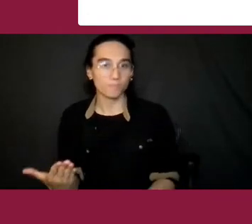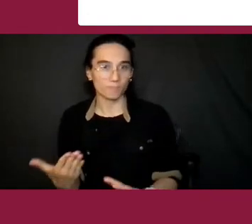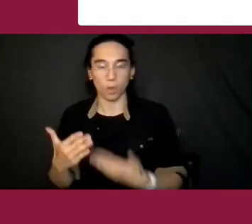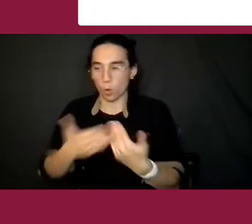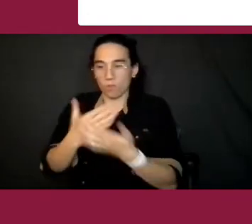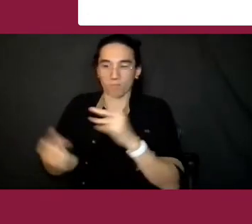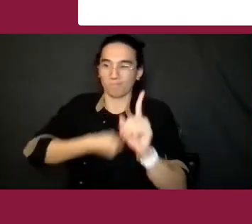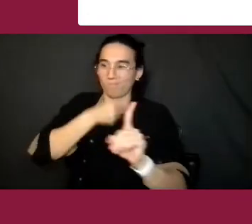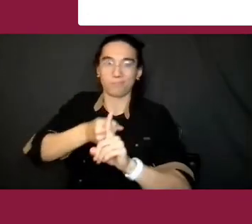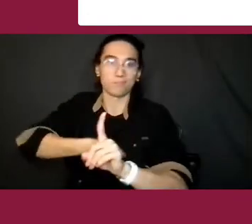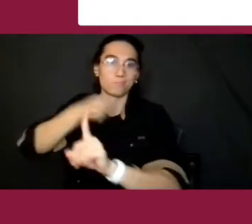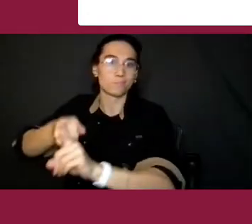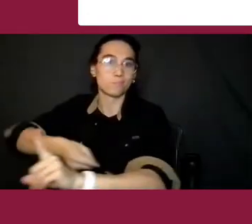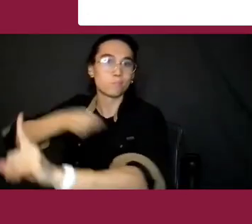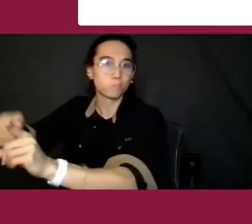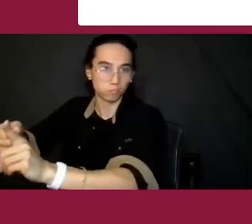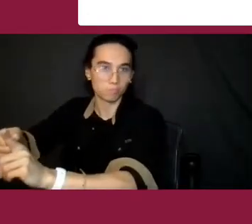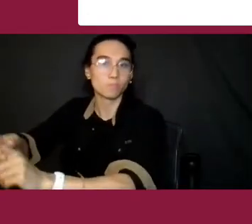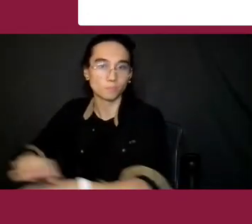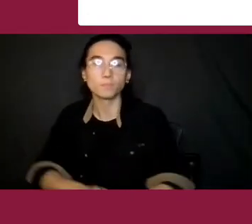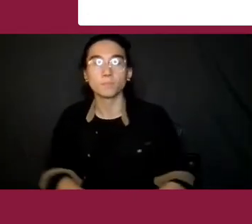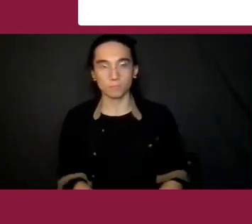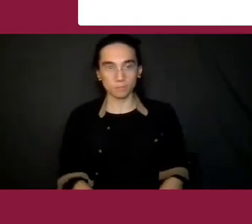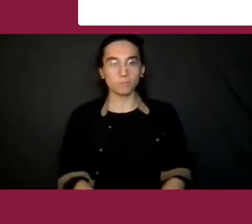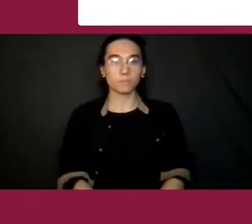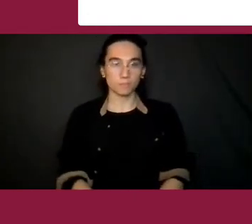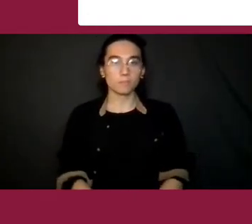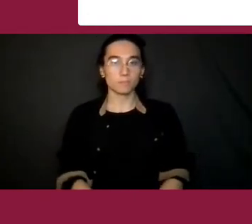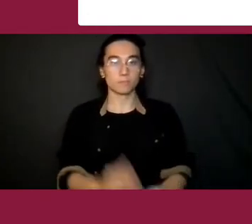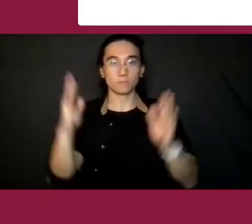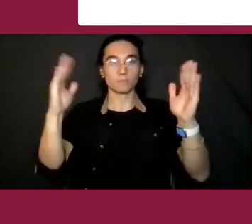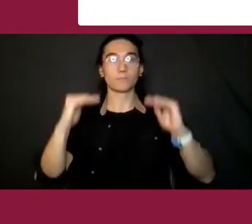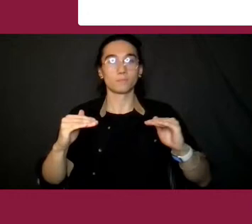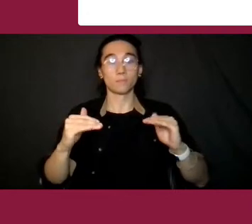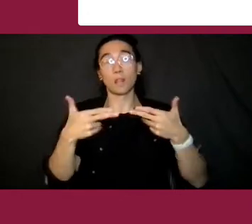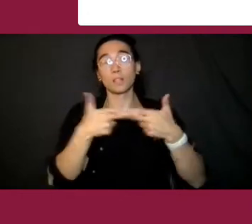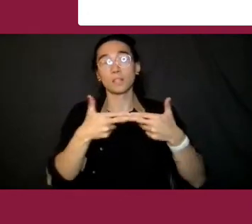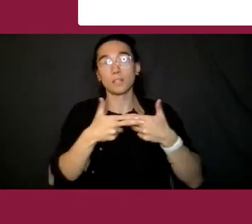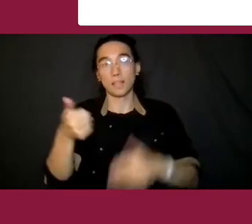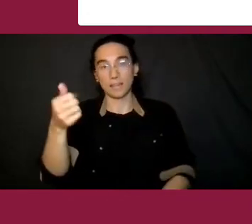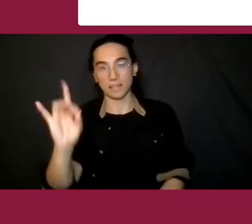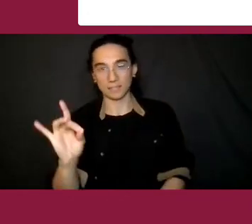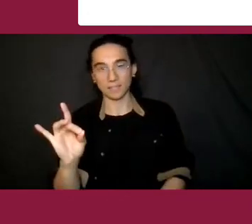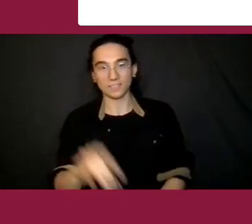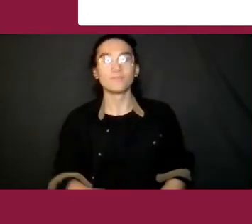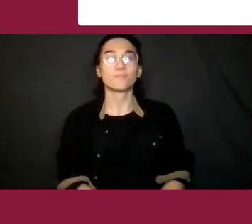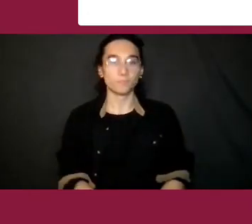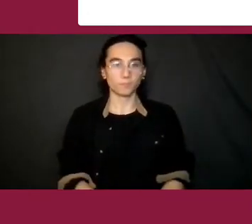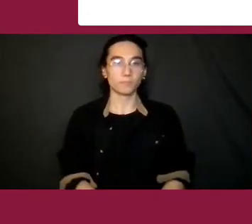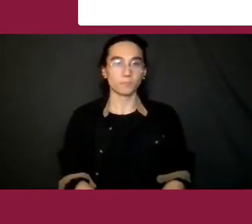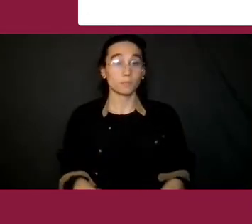I am now on page 18, Happiness as a Goal of Education.